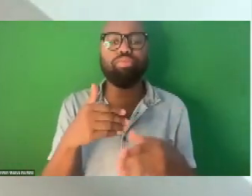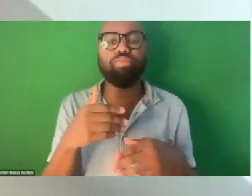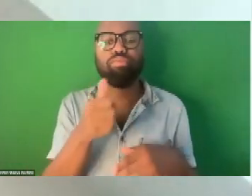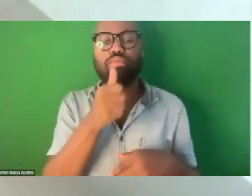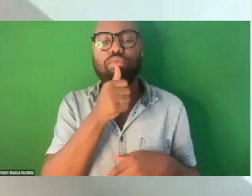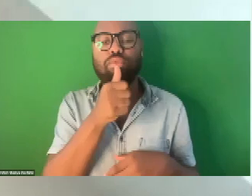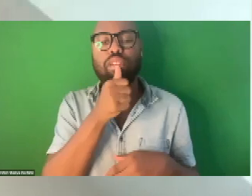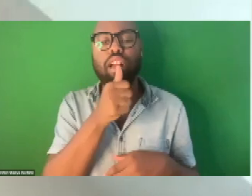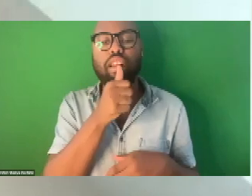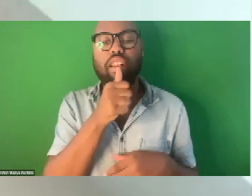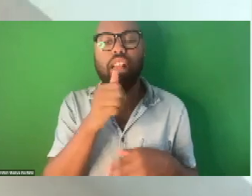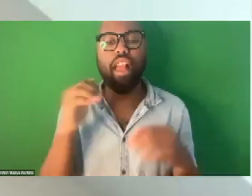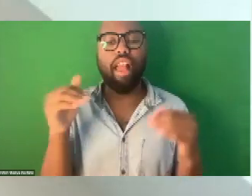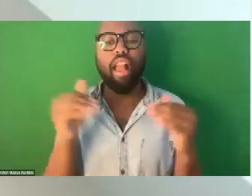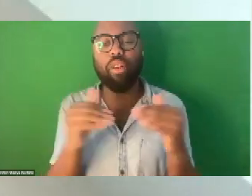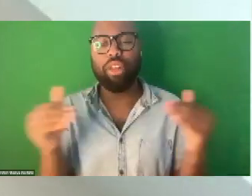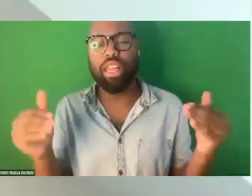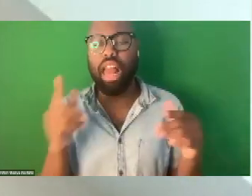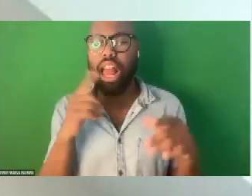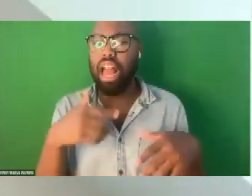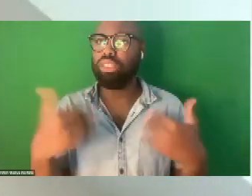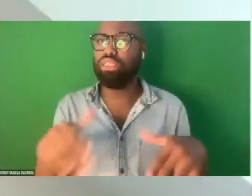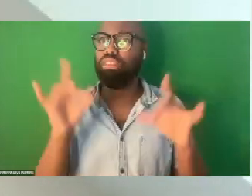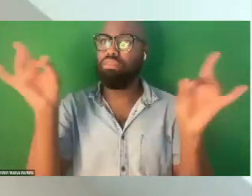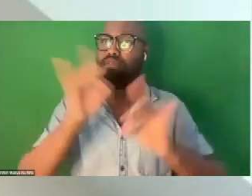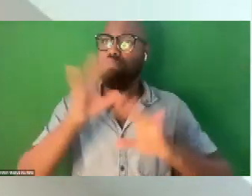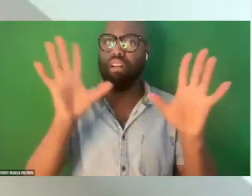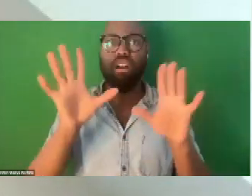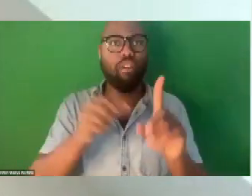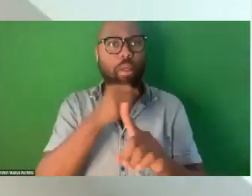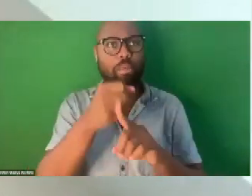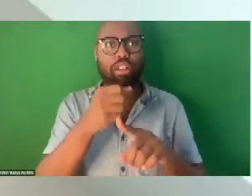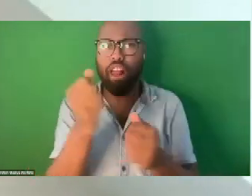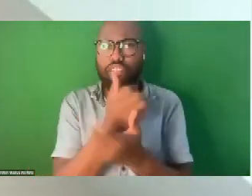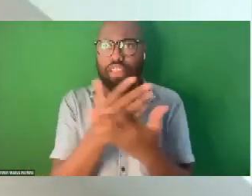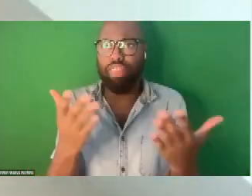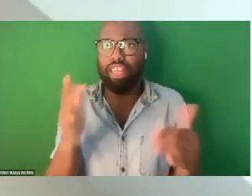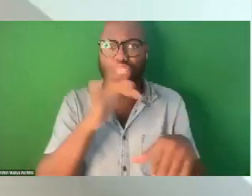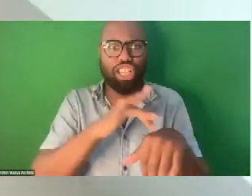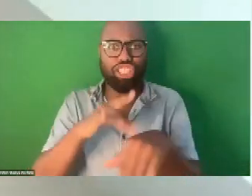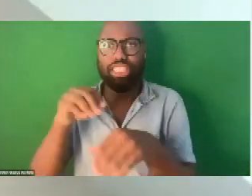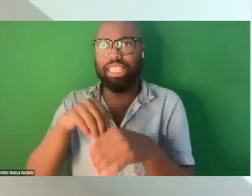has such a horrendous impact on everything it touches in the HCBS sector.